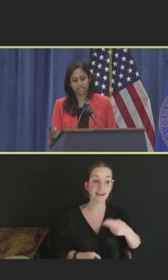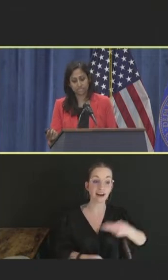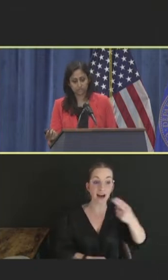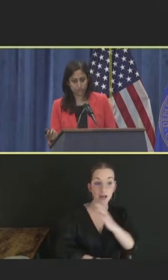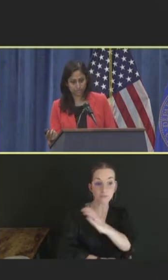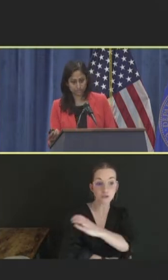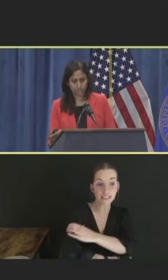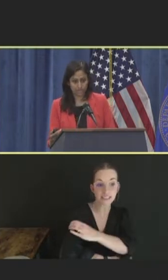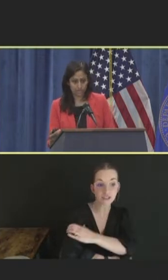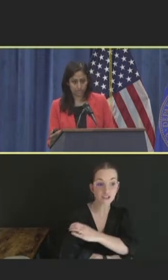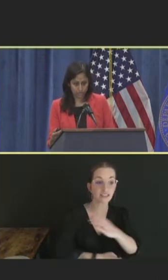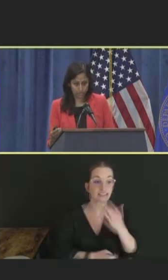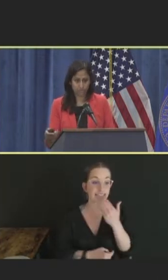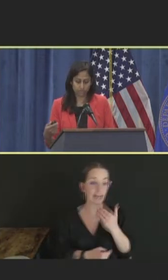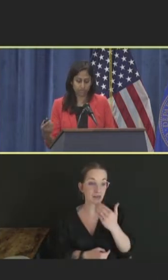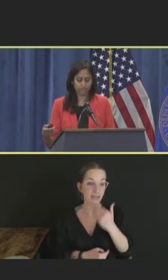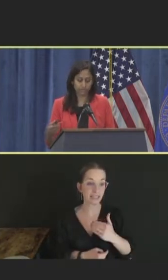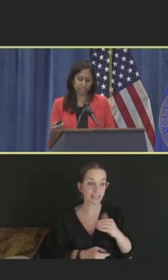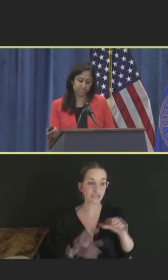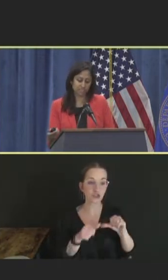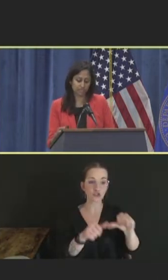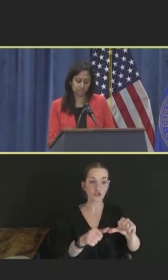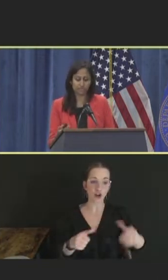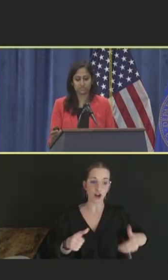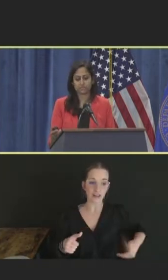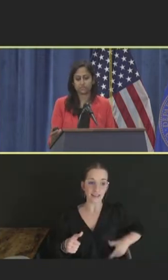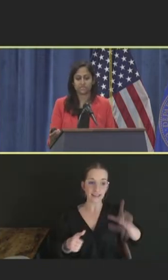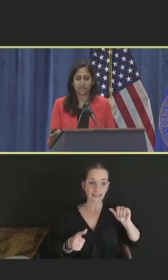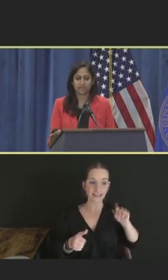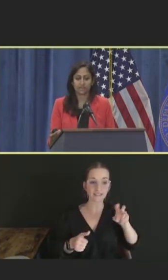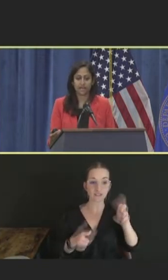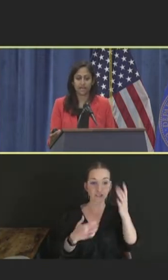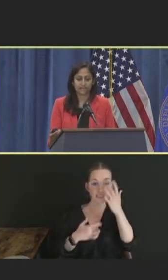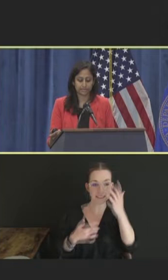and cirrhosis. There are increases in others, but these are the ones that I highlighted.